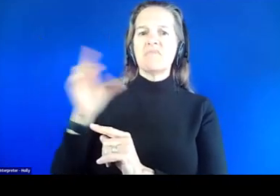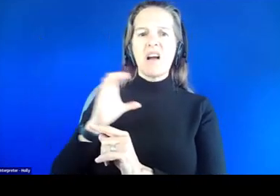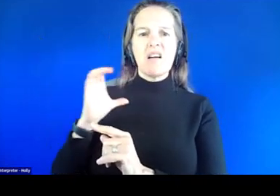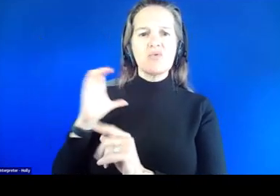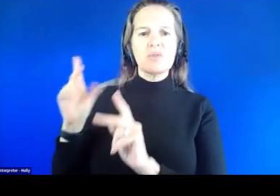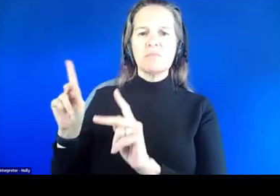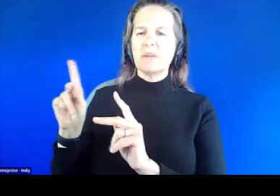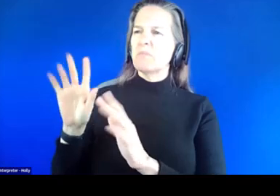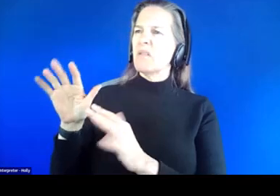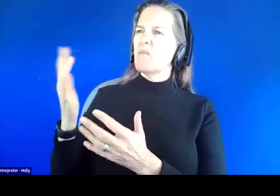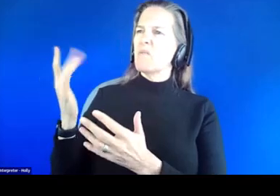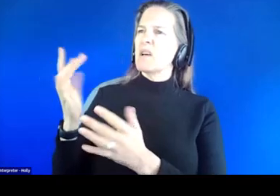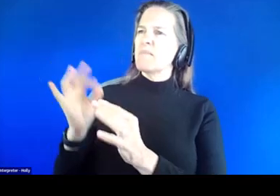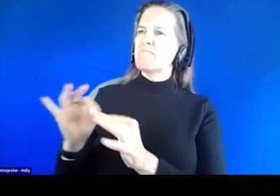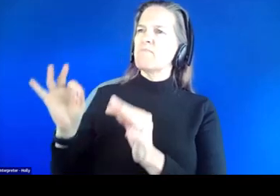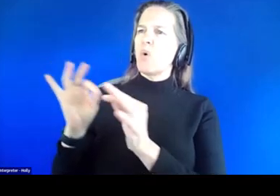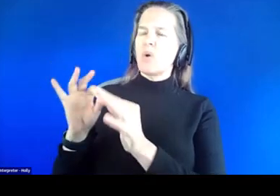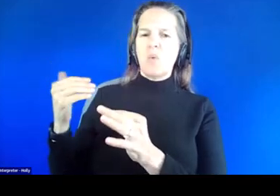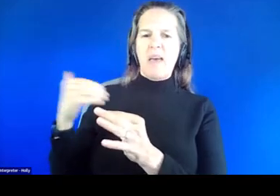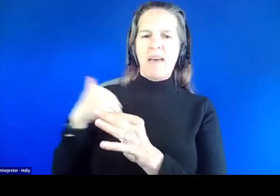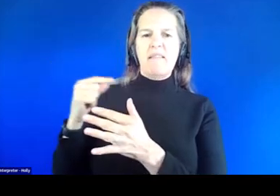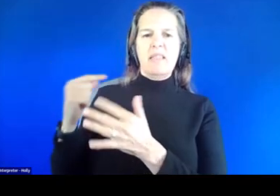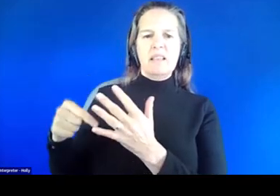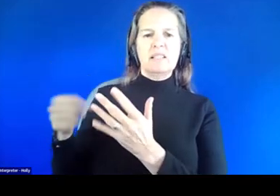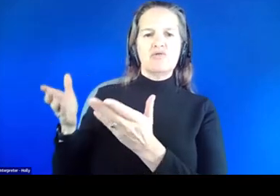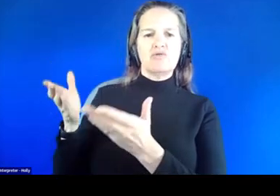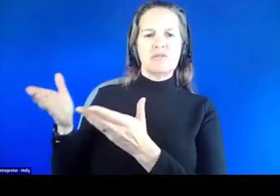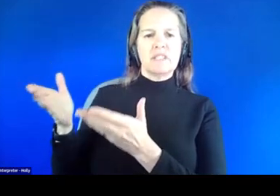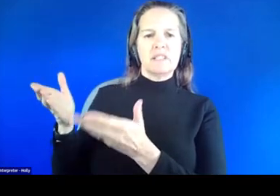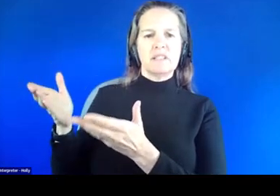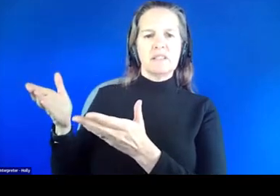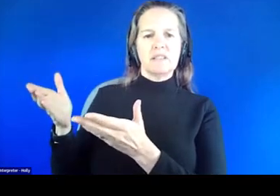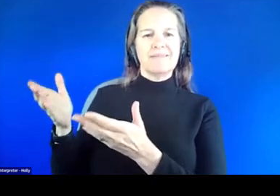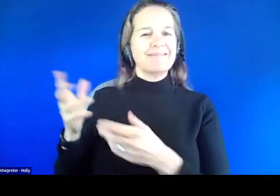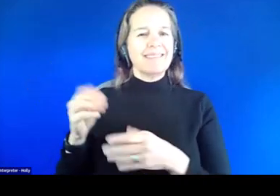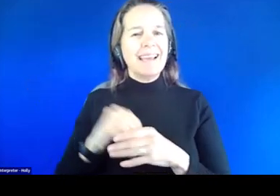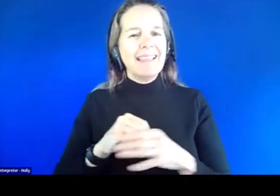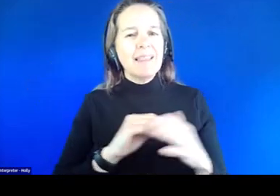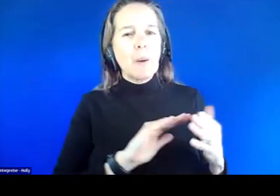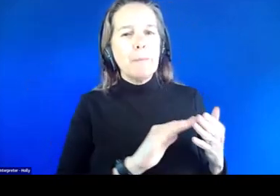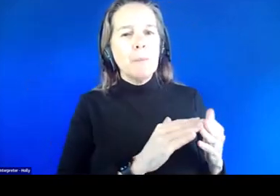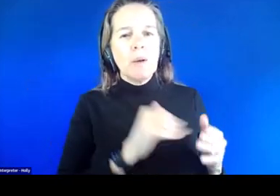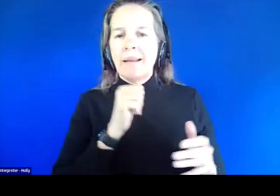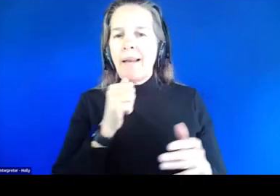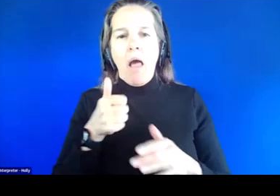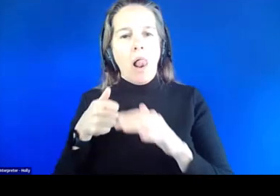be served. In this case, in the community instead of in an institutional setting. And their